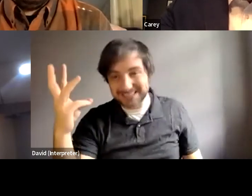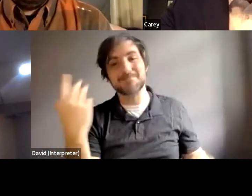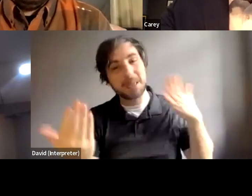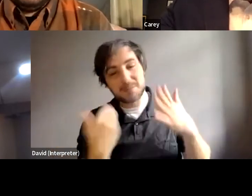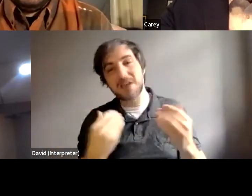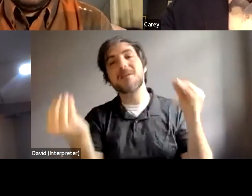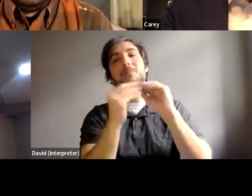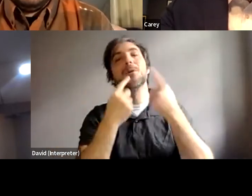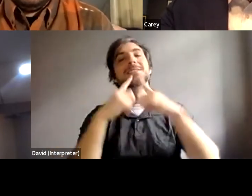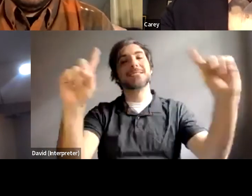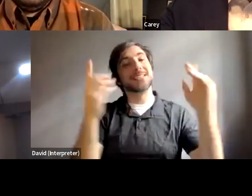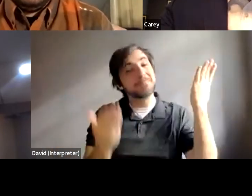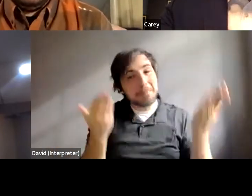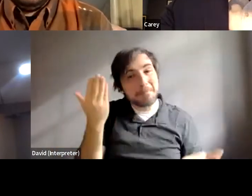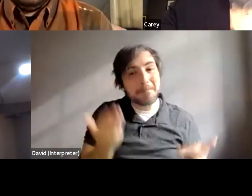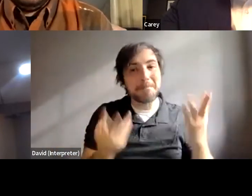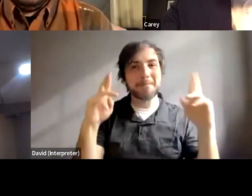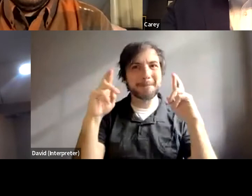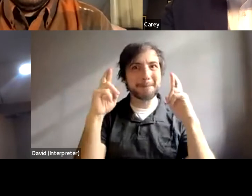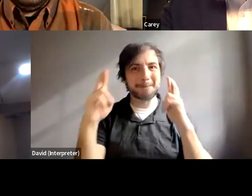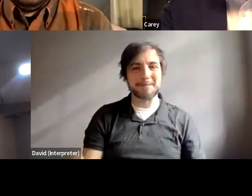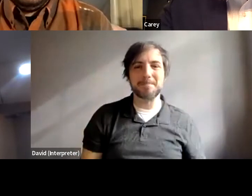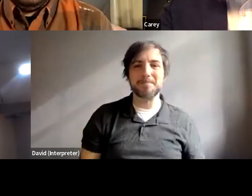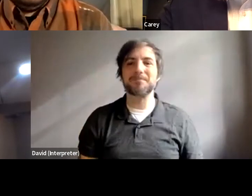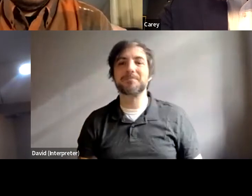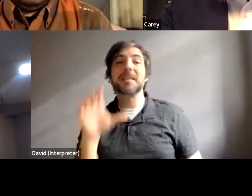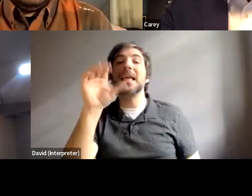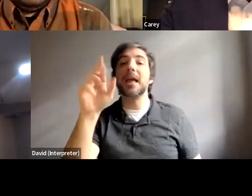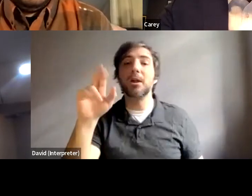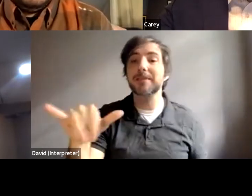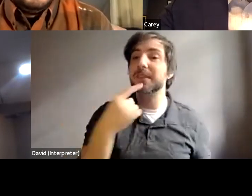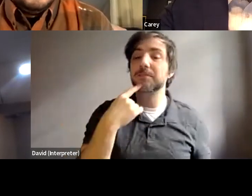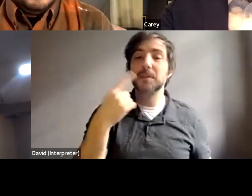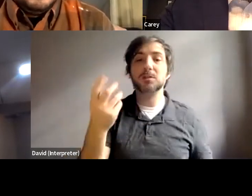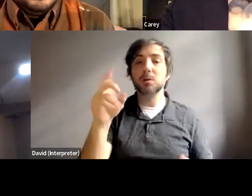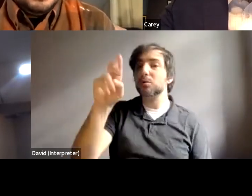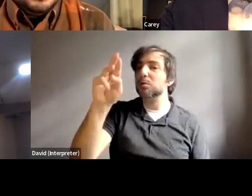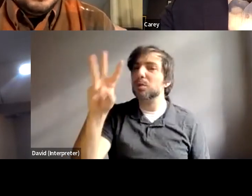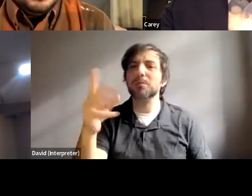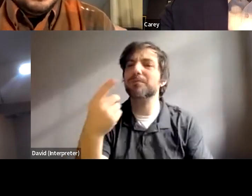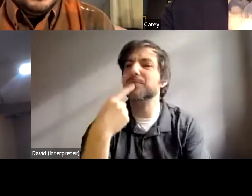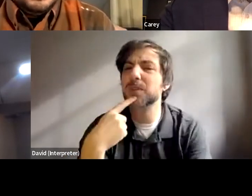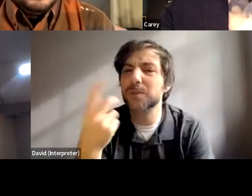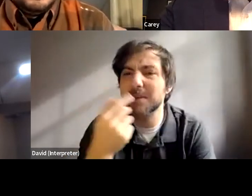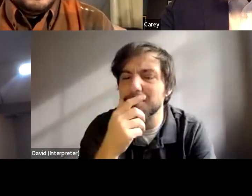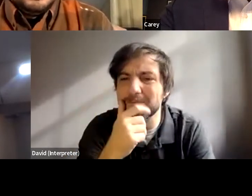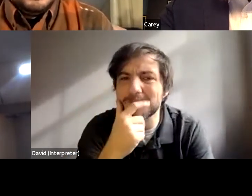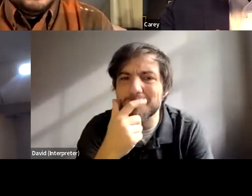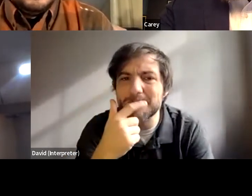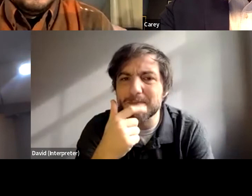: Drew, one thing you said in the question about hockey, this allow